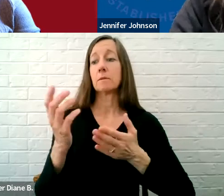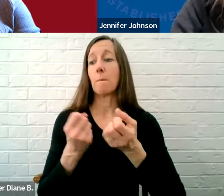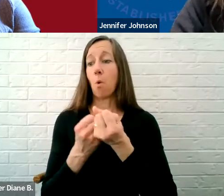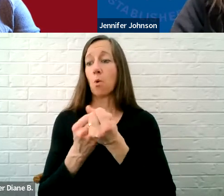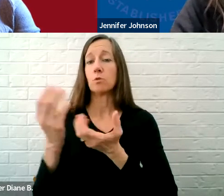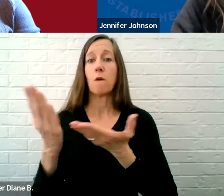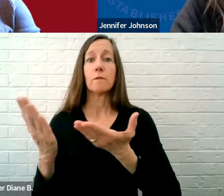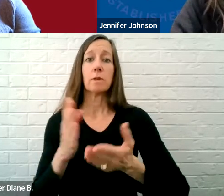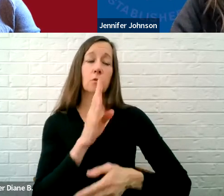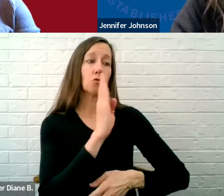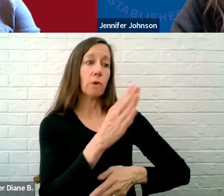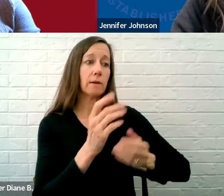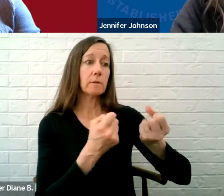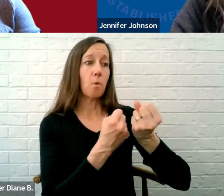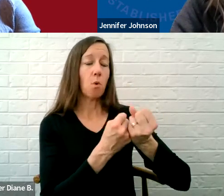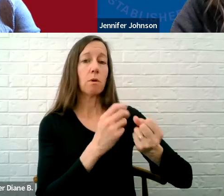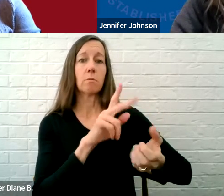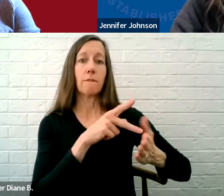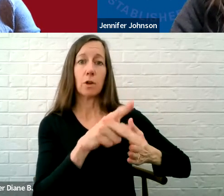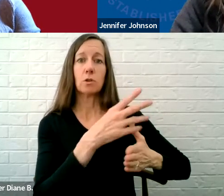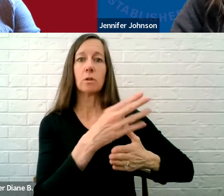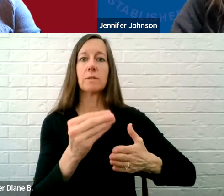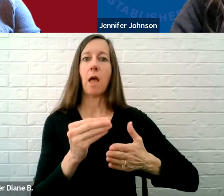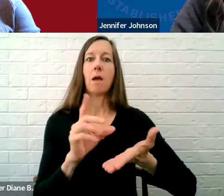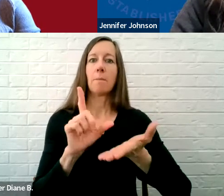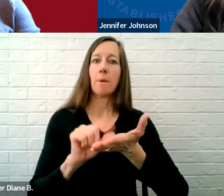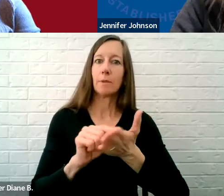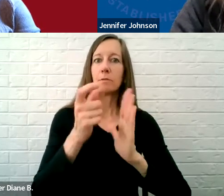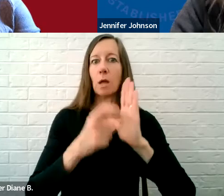and has published hundreds of articles, books, and technical reports and other products.